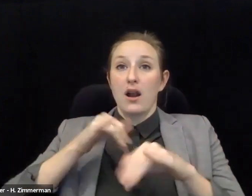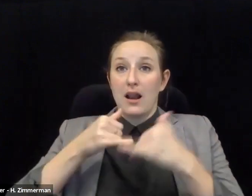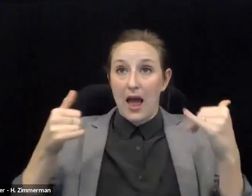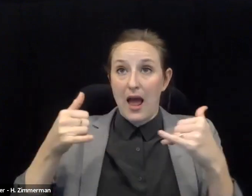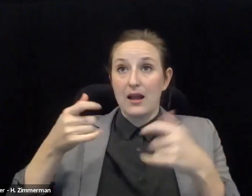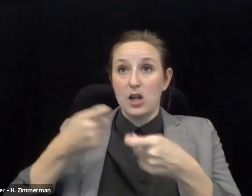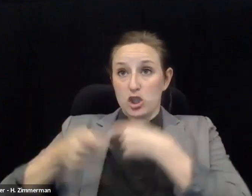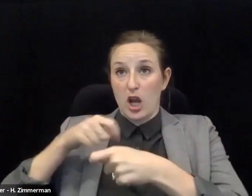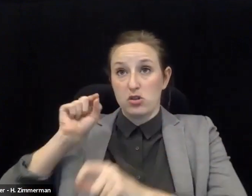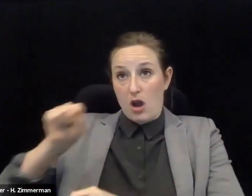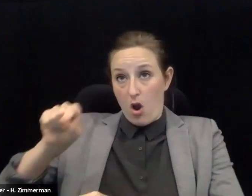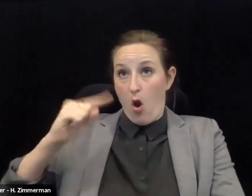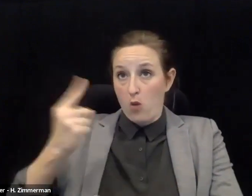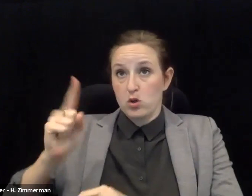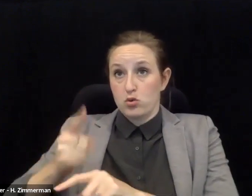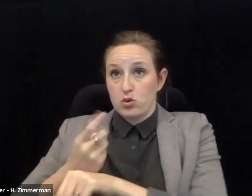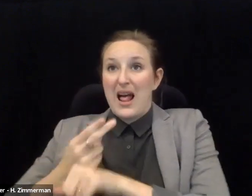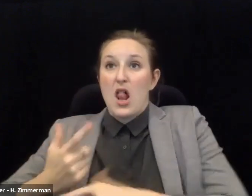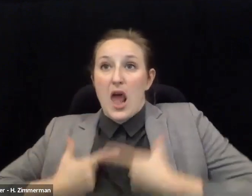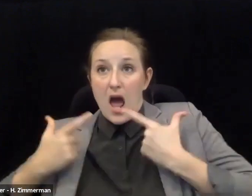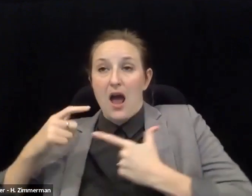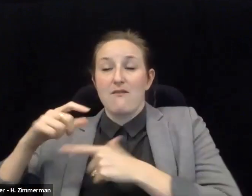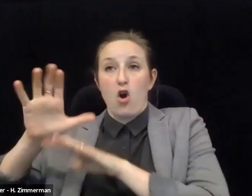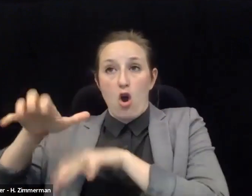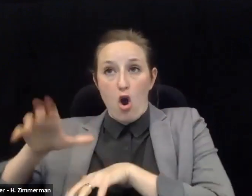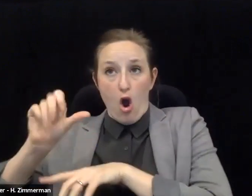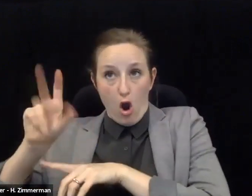and should always a live caption, CART and